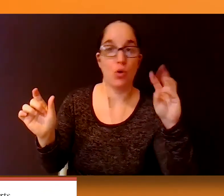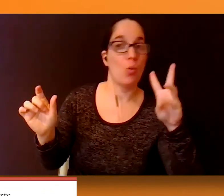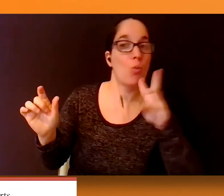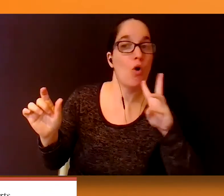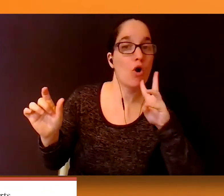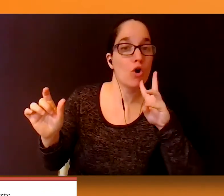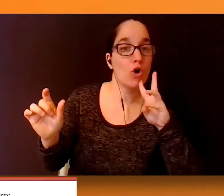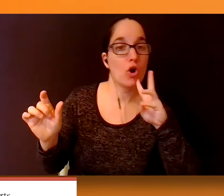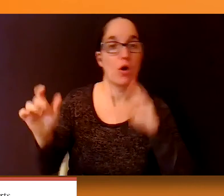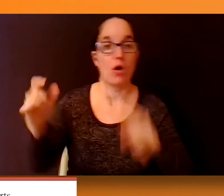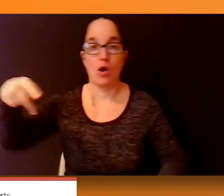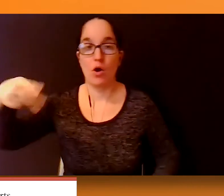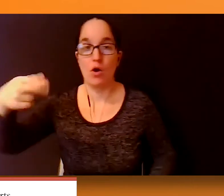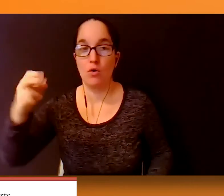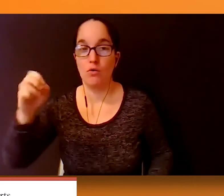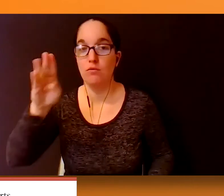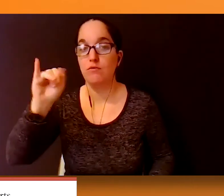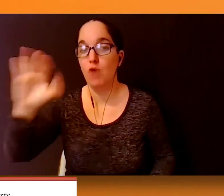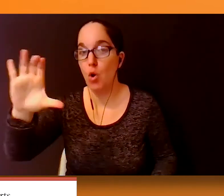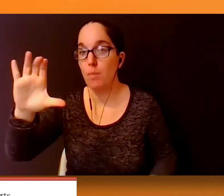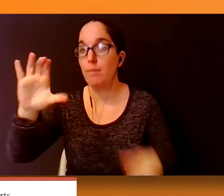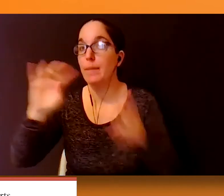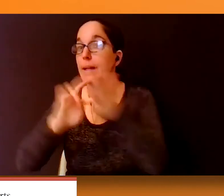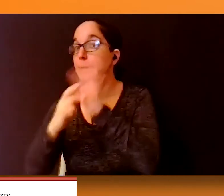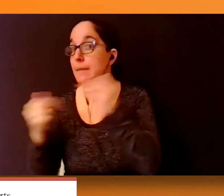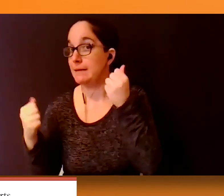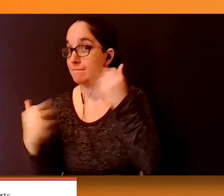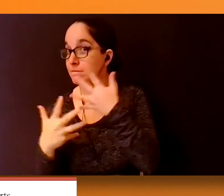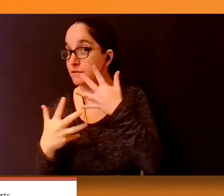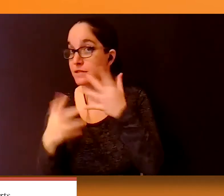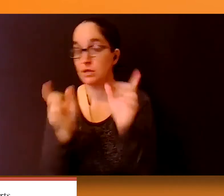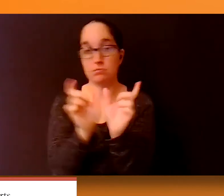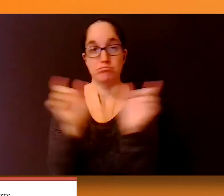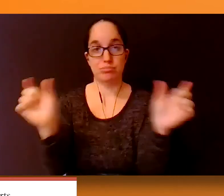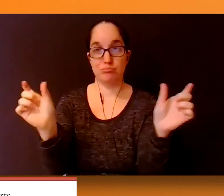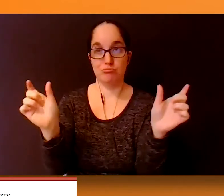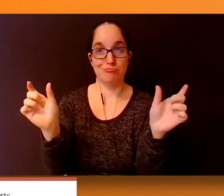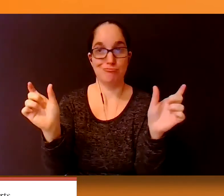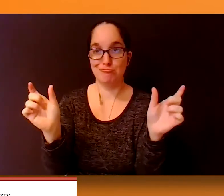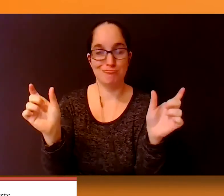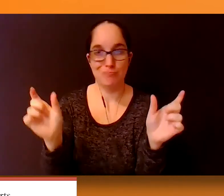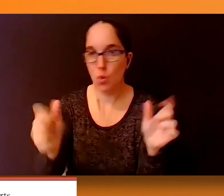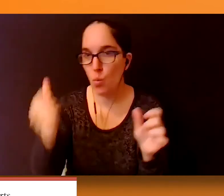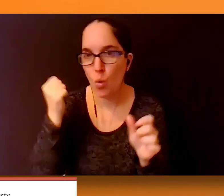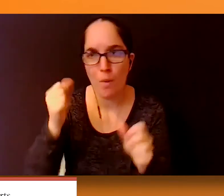So, you teach them the word parts and what they mean. You have discussions about, OK,